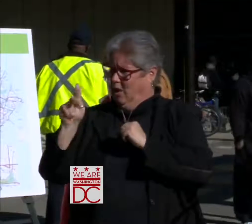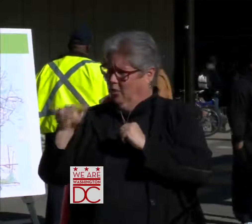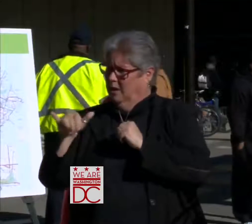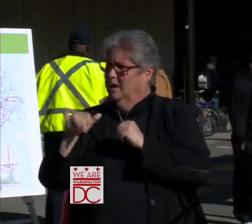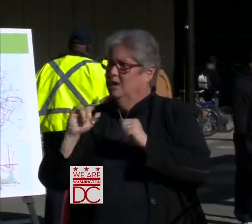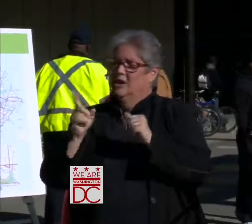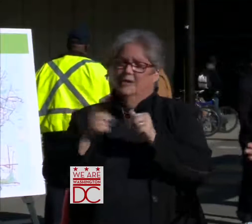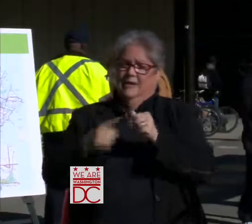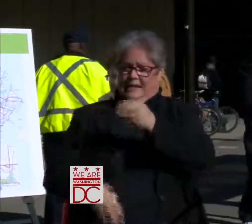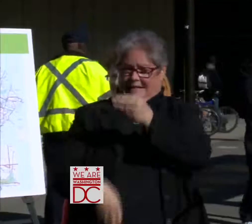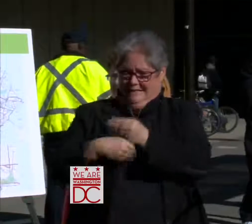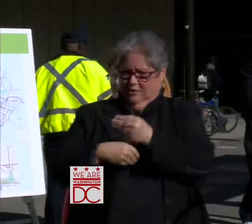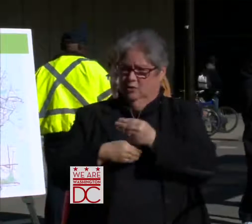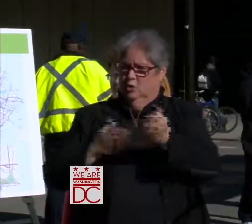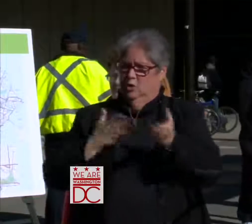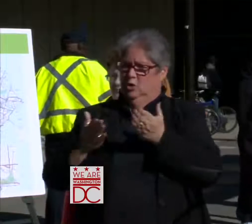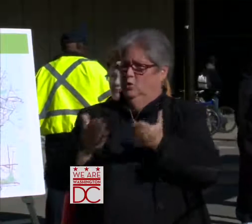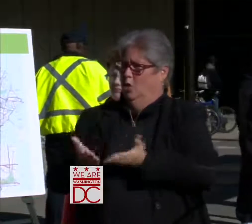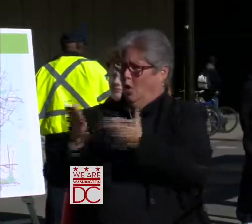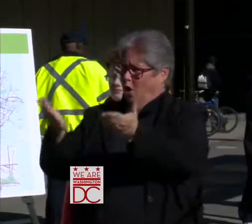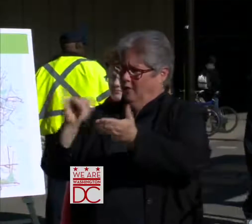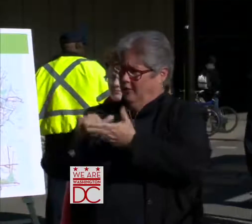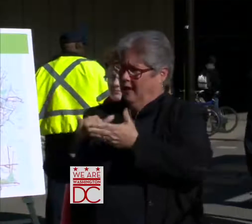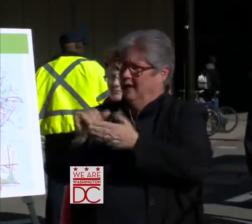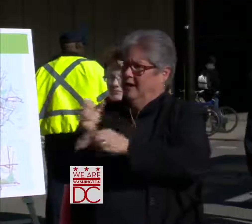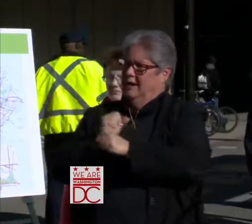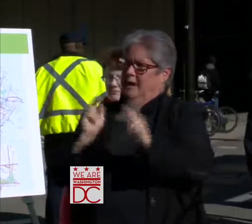SERVICES THAT ARE BEING OFFERED THERE AND GETTING PEOPLE OFF OF